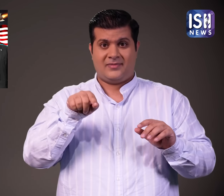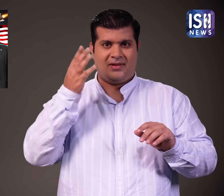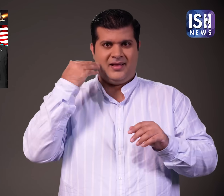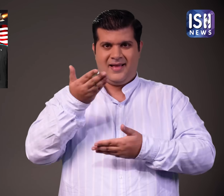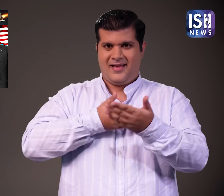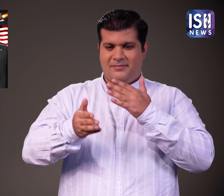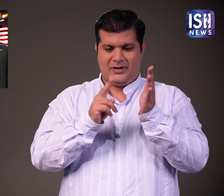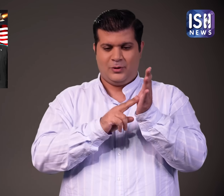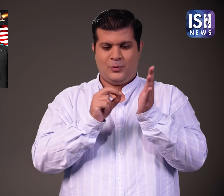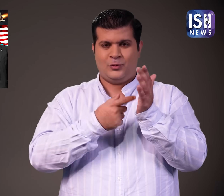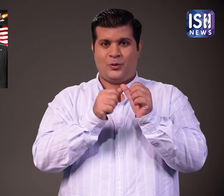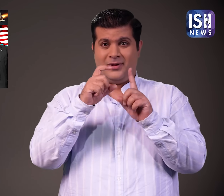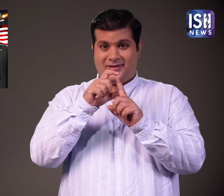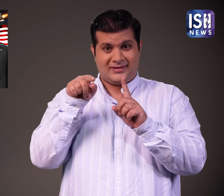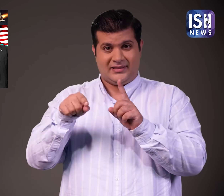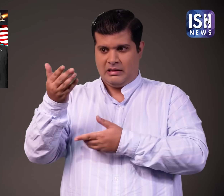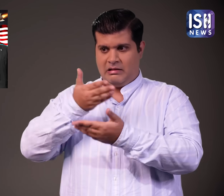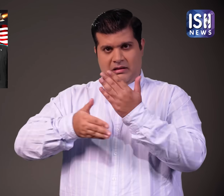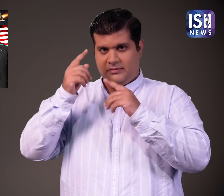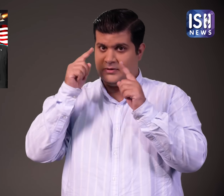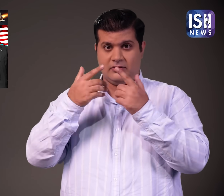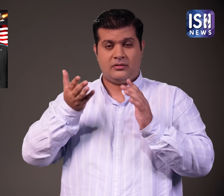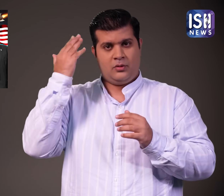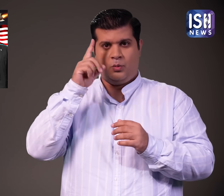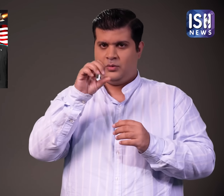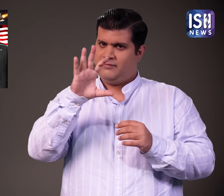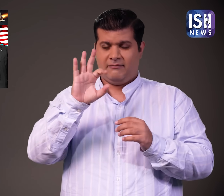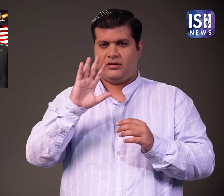As shared earlier, in 1950, USA and Canada had an agreement called NORAD.